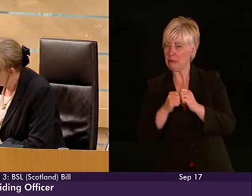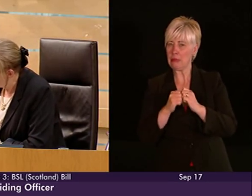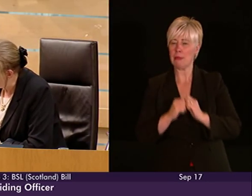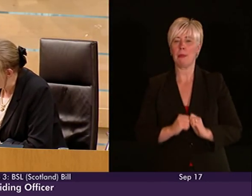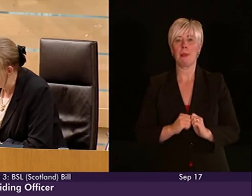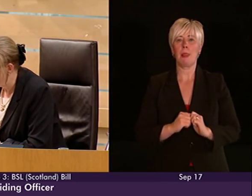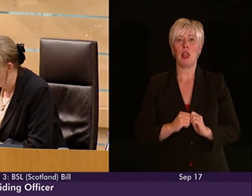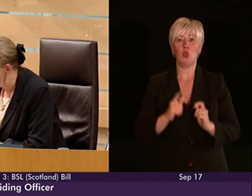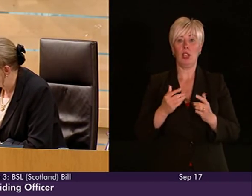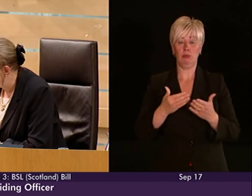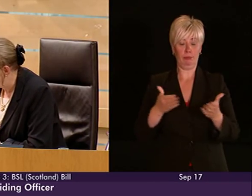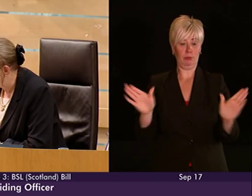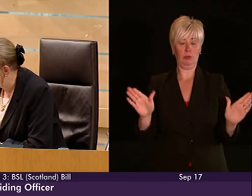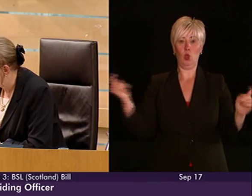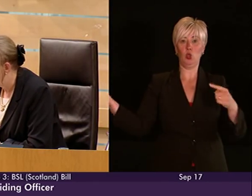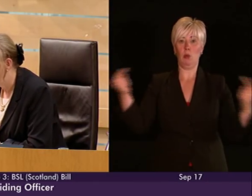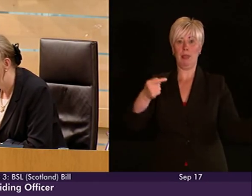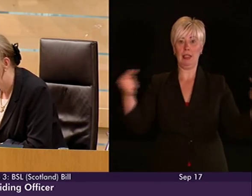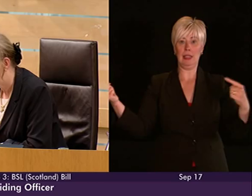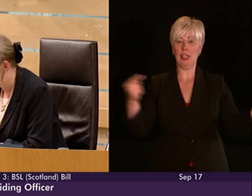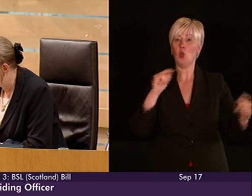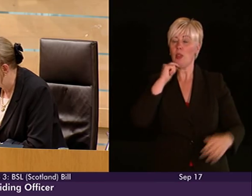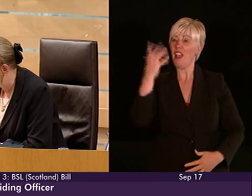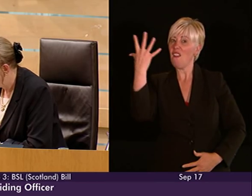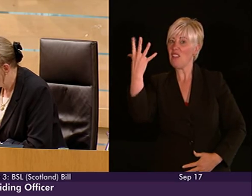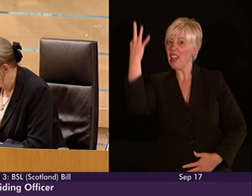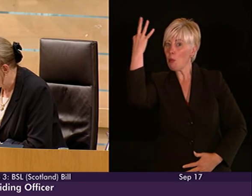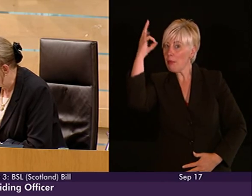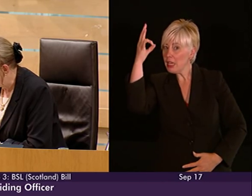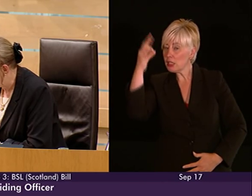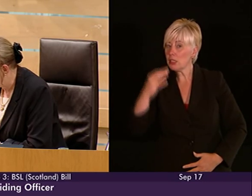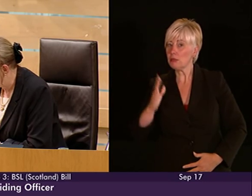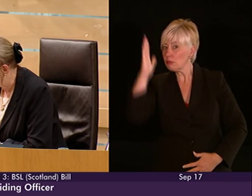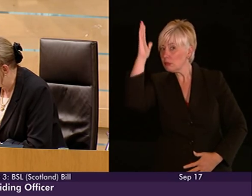debate, so I can allow members five minutes for speeches.